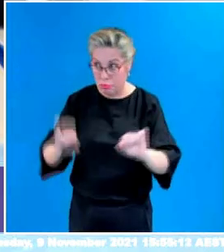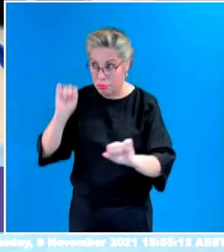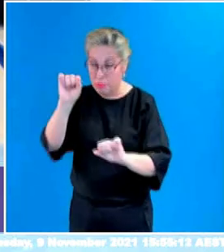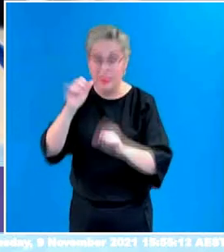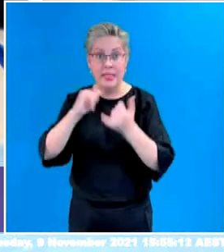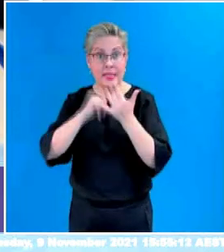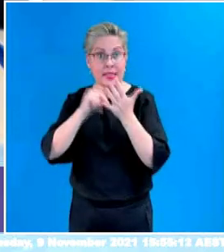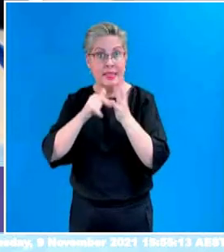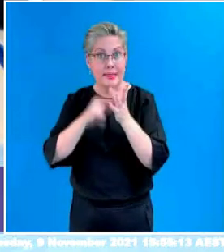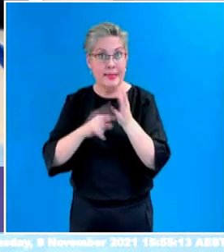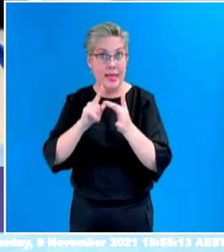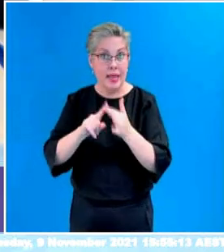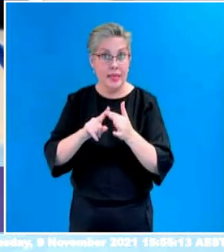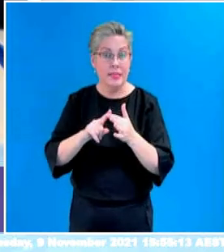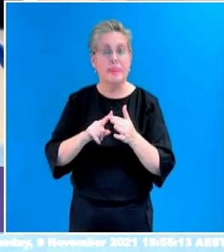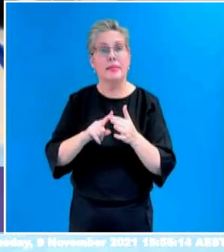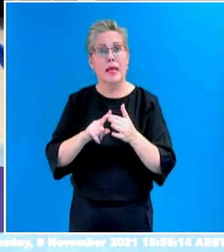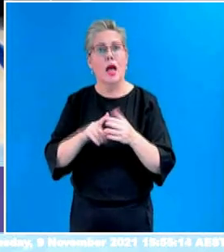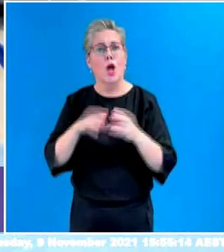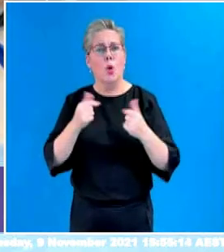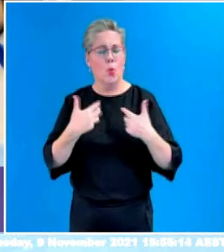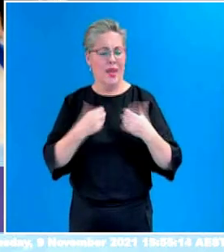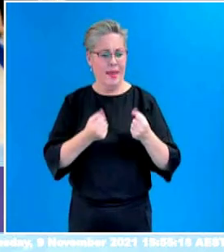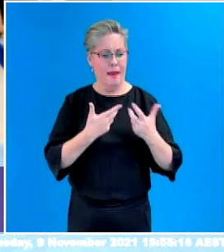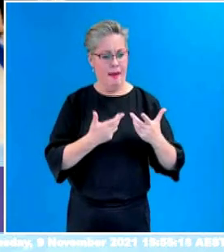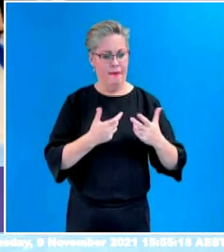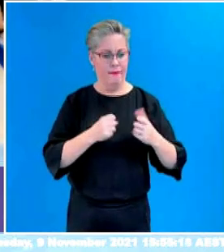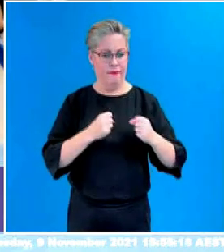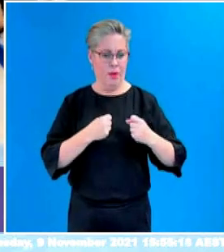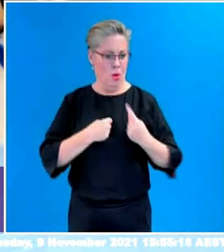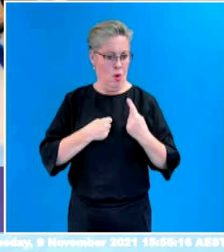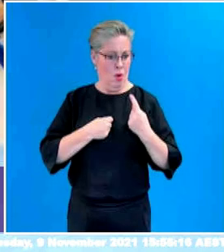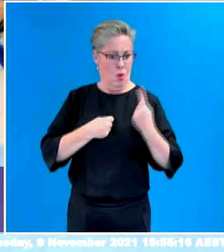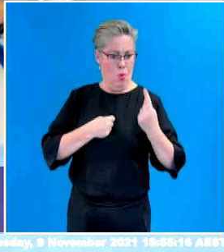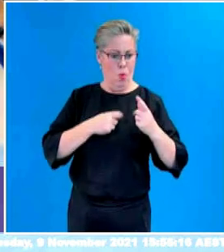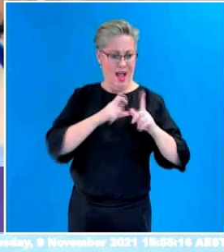legal framework aspects, another has the critical role in the provision of